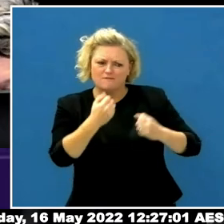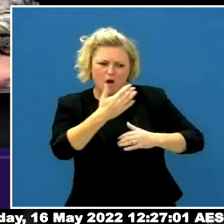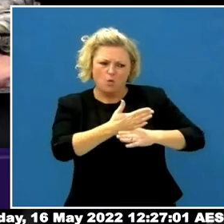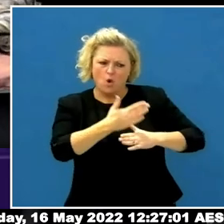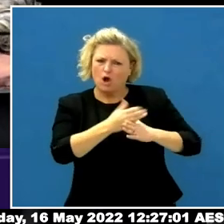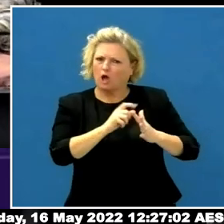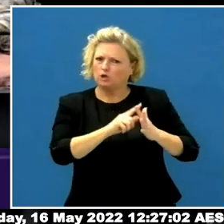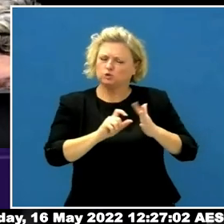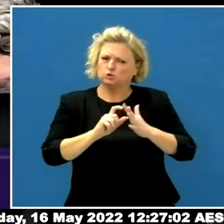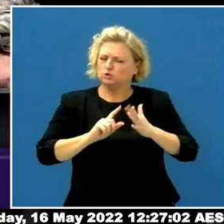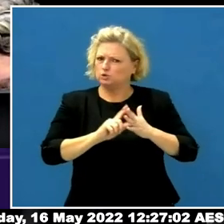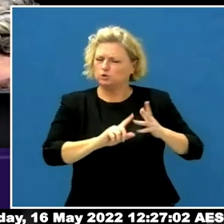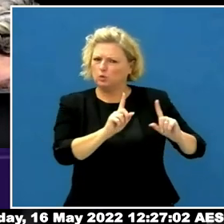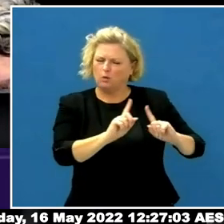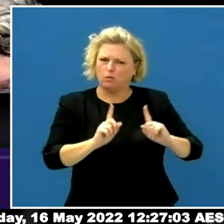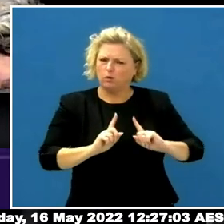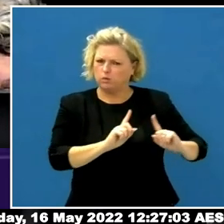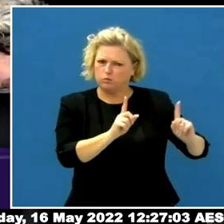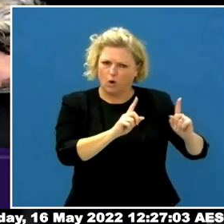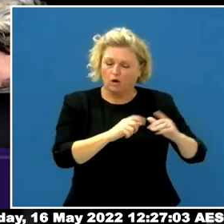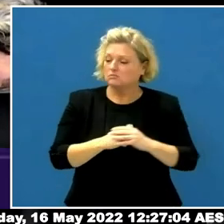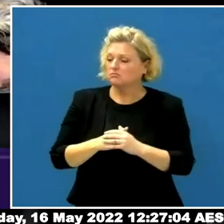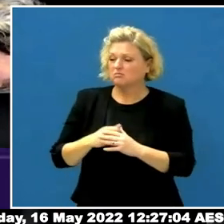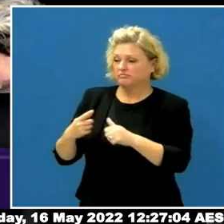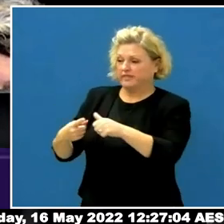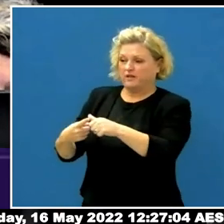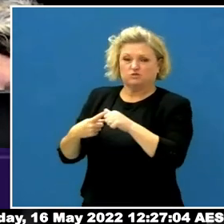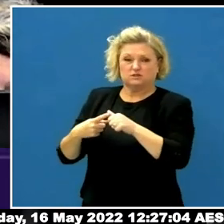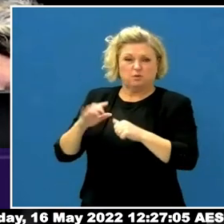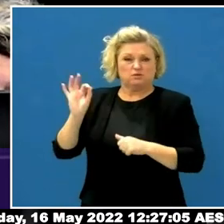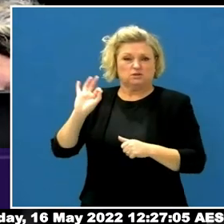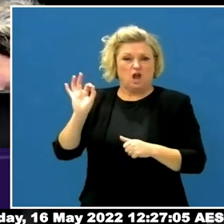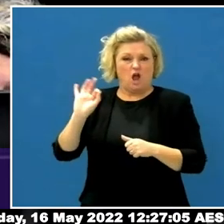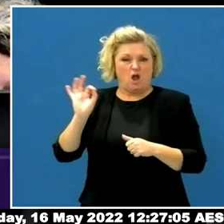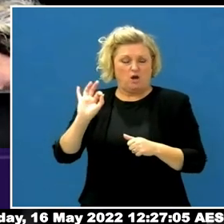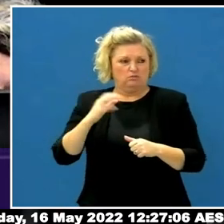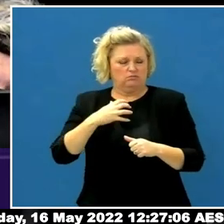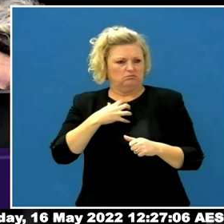We were told, no, we can't do that. I asked, could there be spot checks.